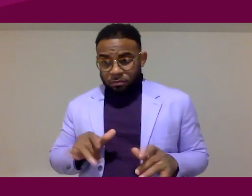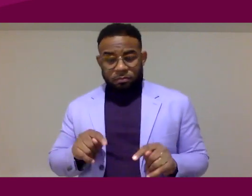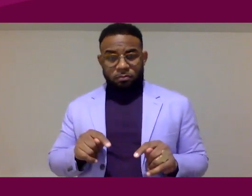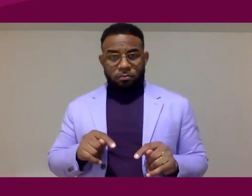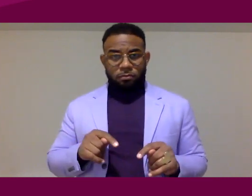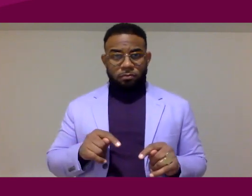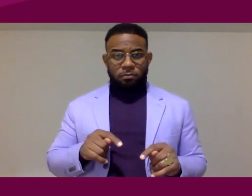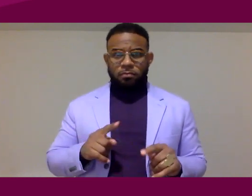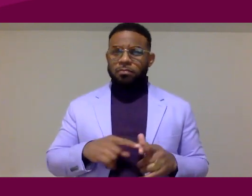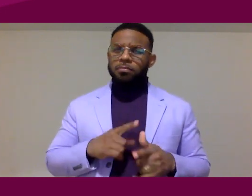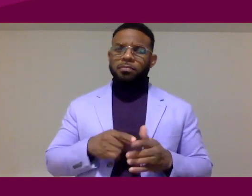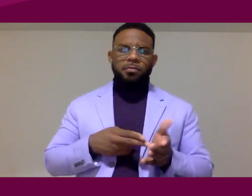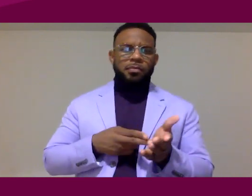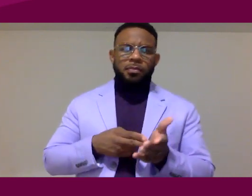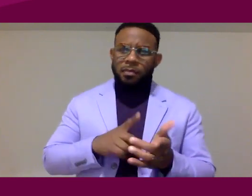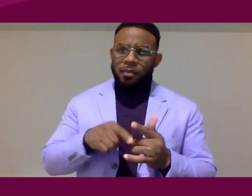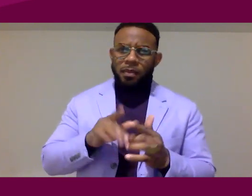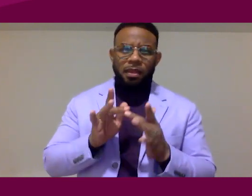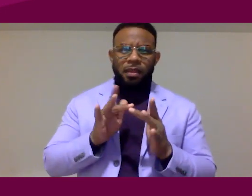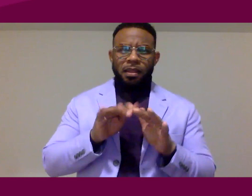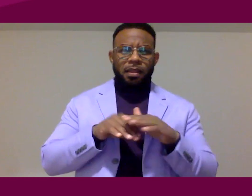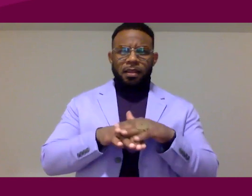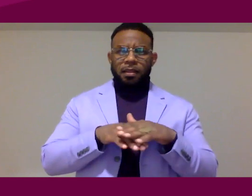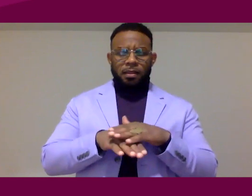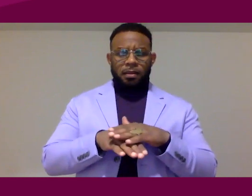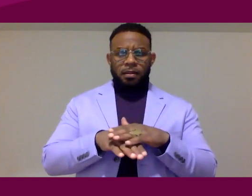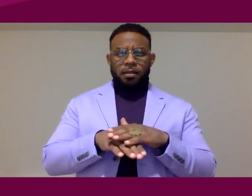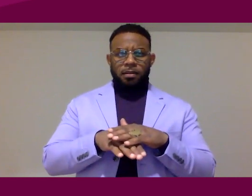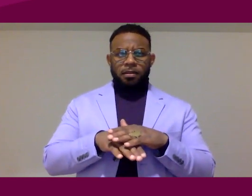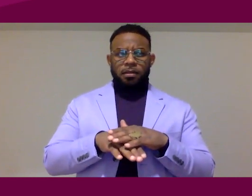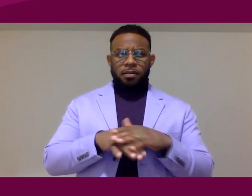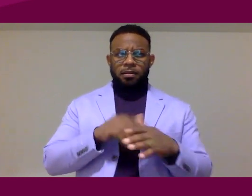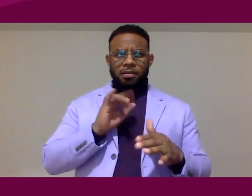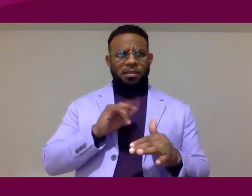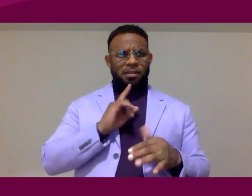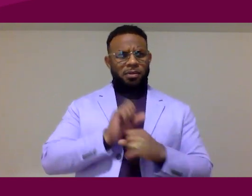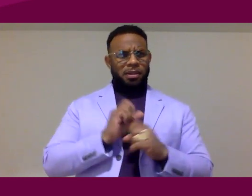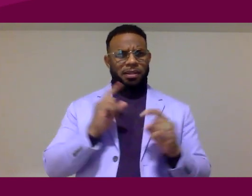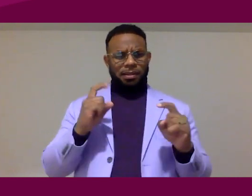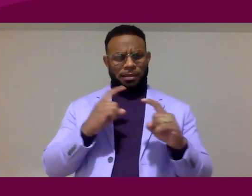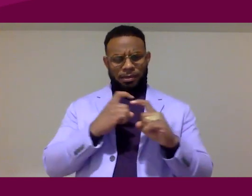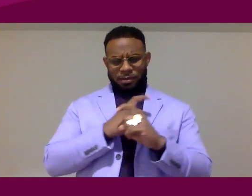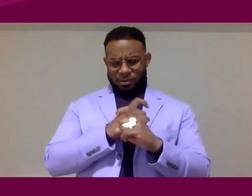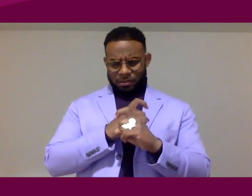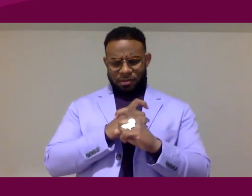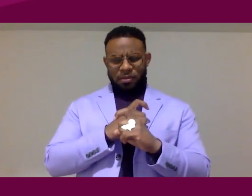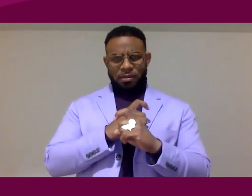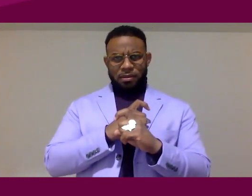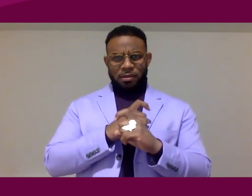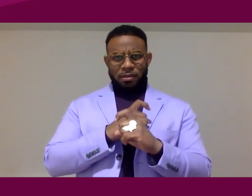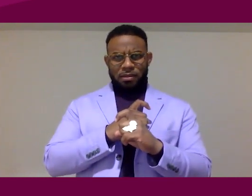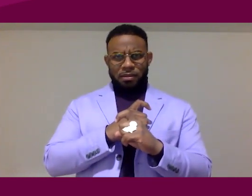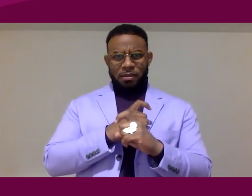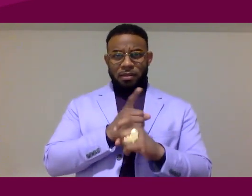But the truth about digital accessibility is that it's really complex and that you really